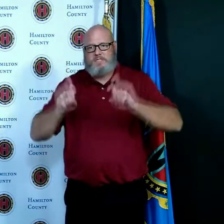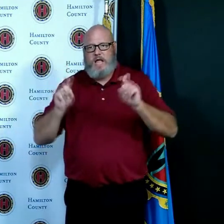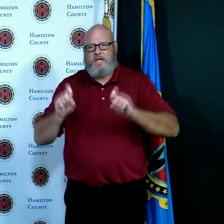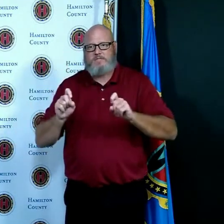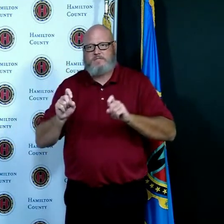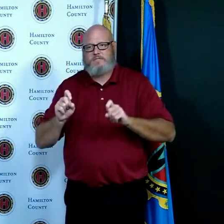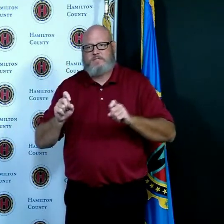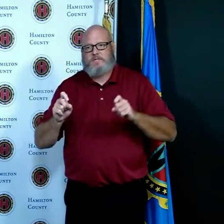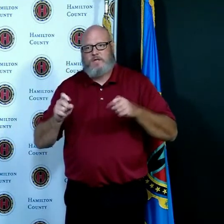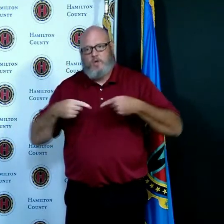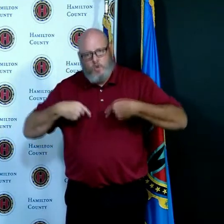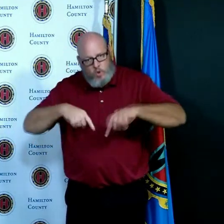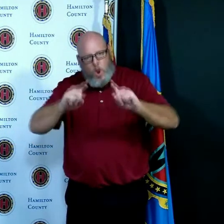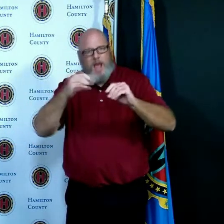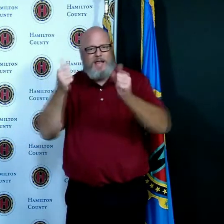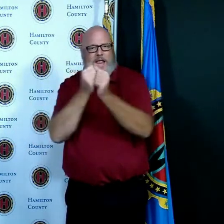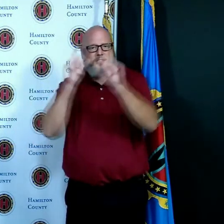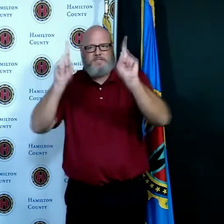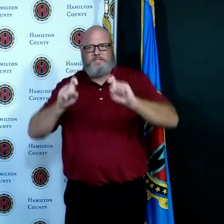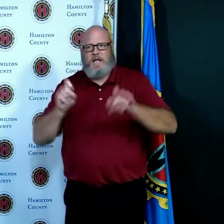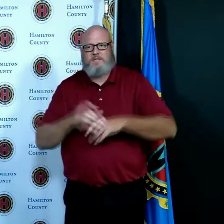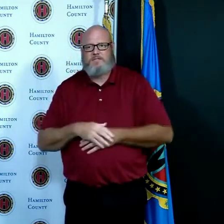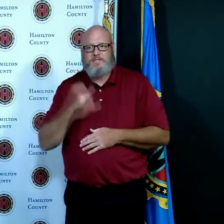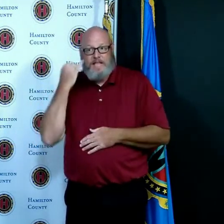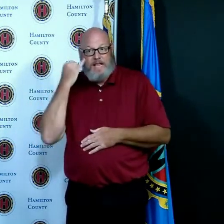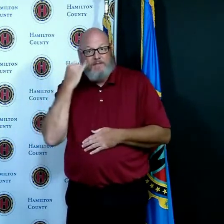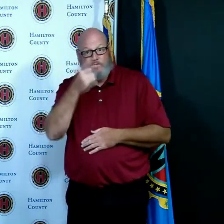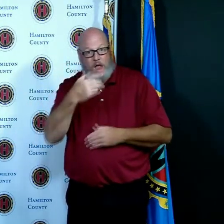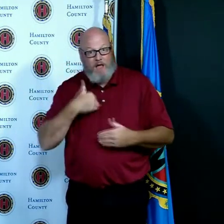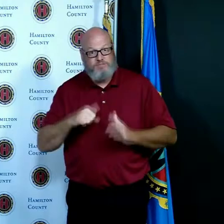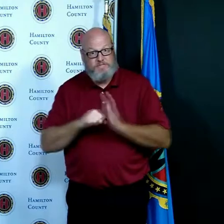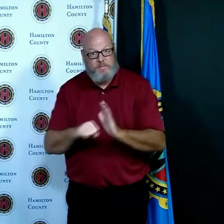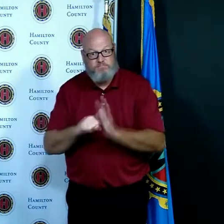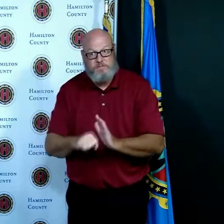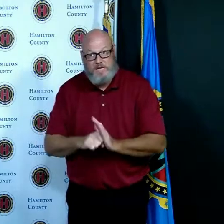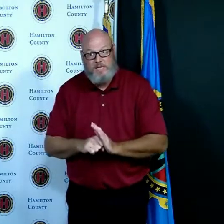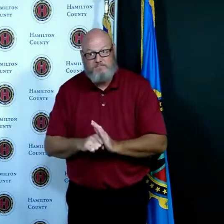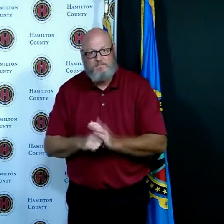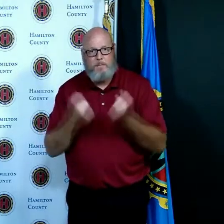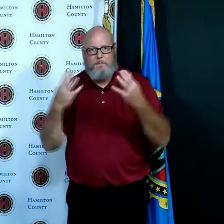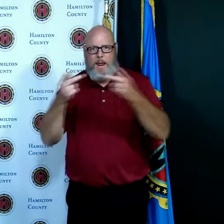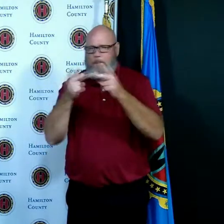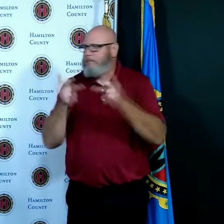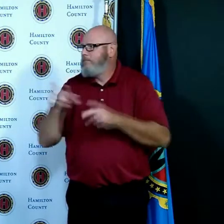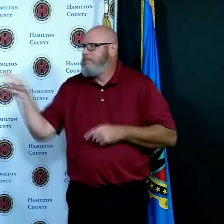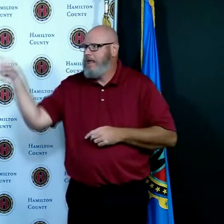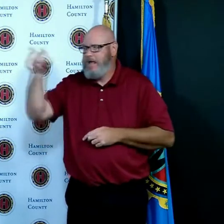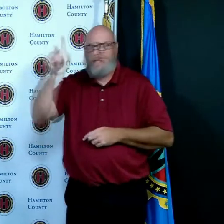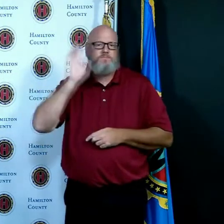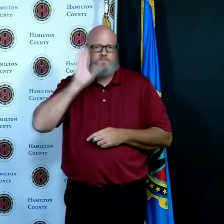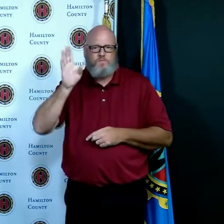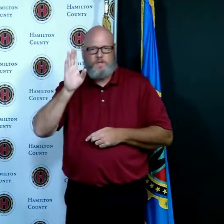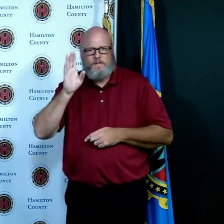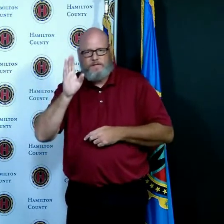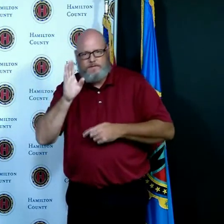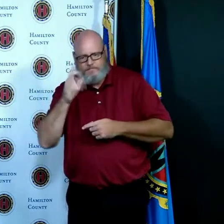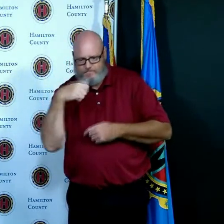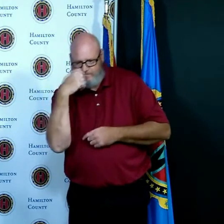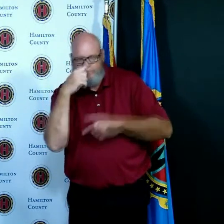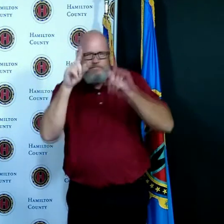Covid and you need to get tested there are many locations throughout the county these sites on the screen are for the Health Collaborative sites the Test and